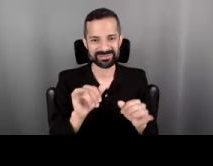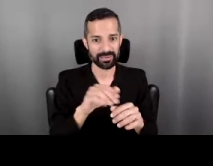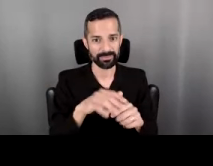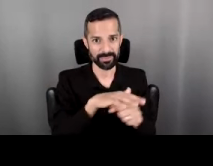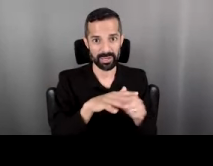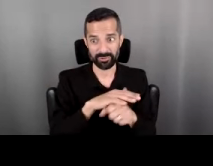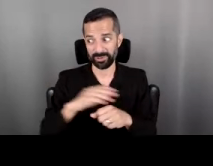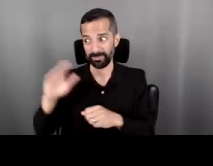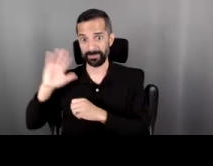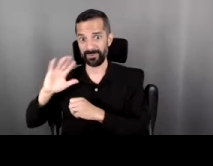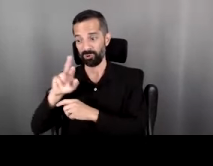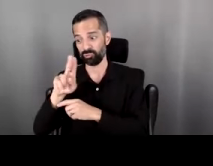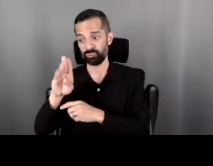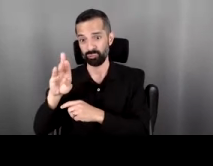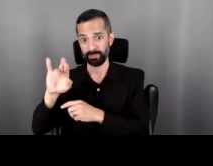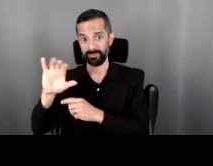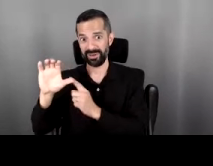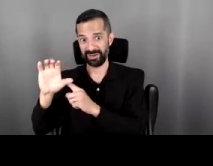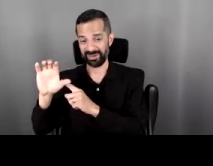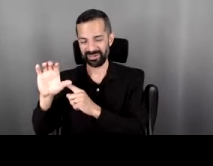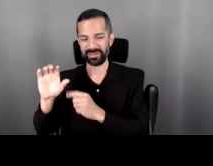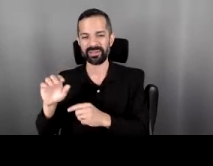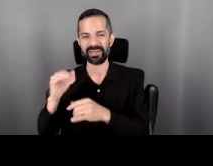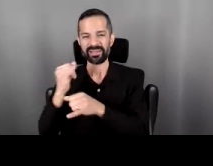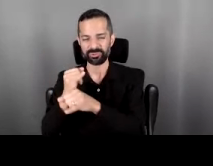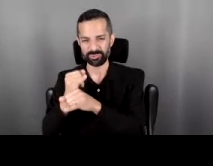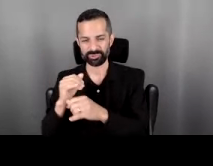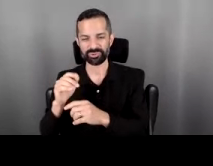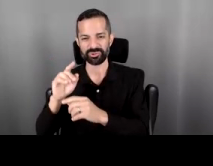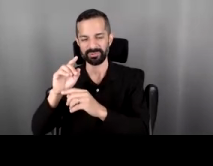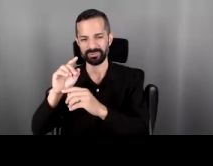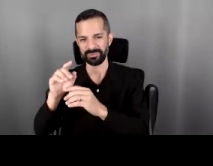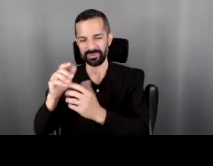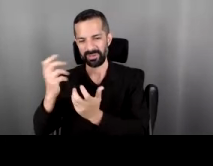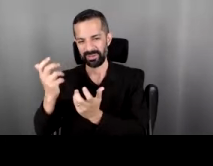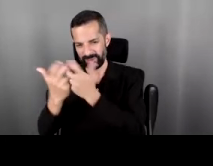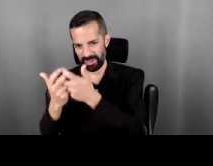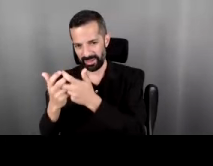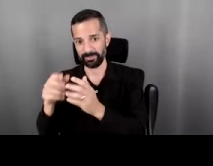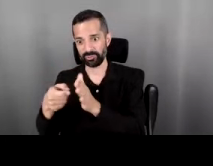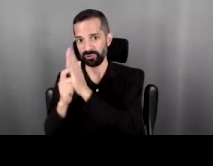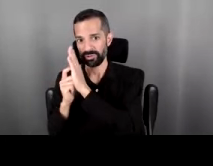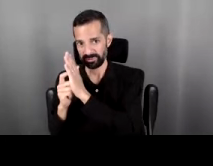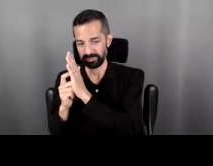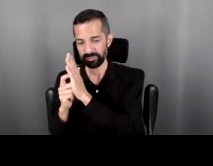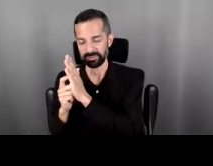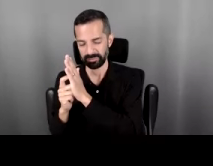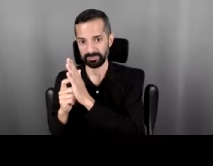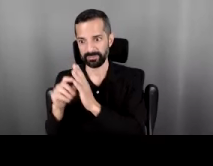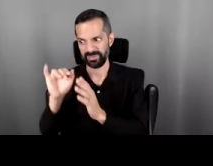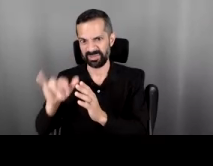the institutional alignment criteria that is giving us guidance to follow that can be expanded